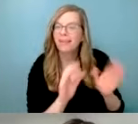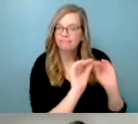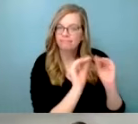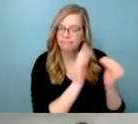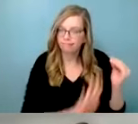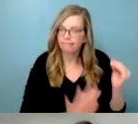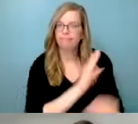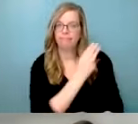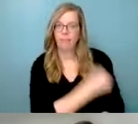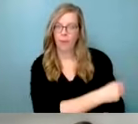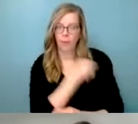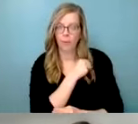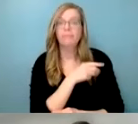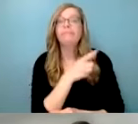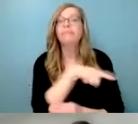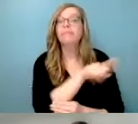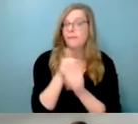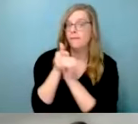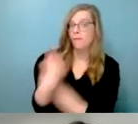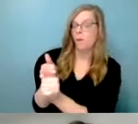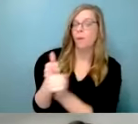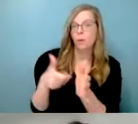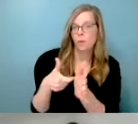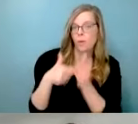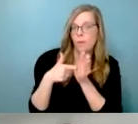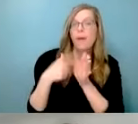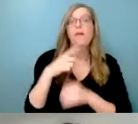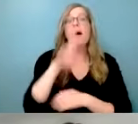to comply with a requirement to update their accessibility